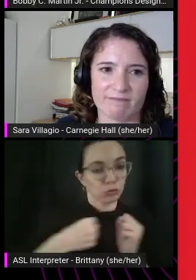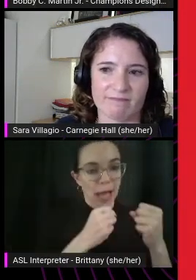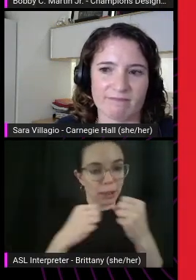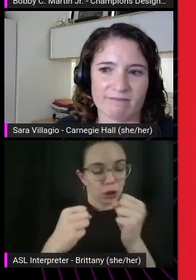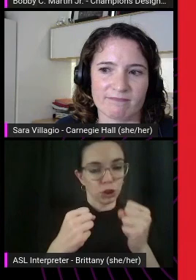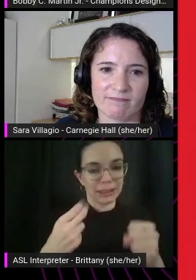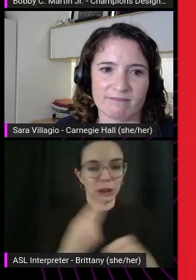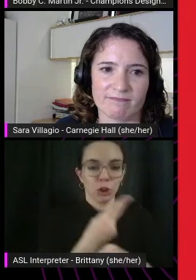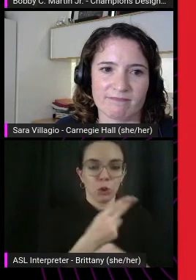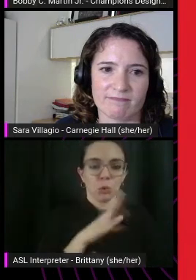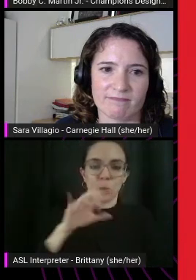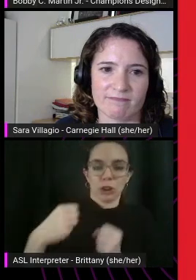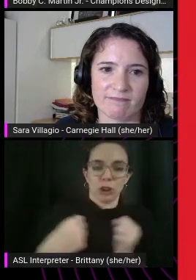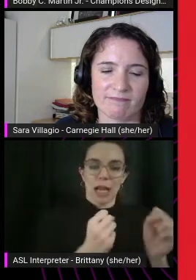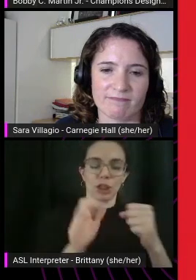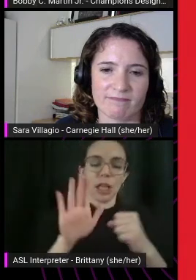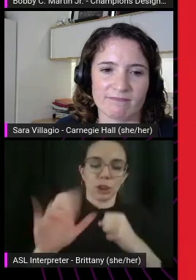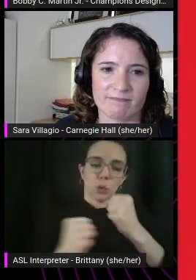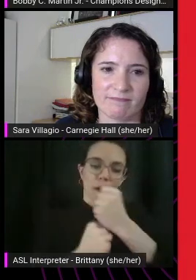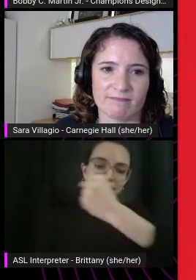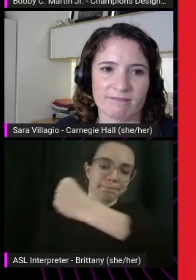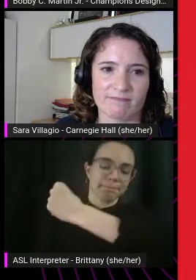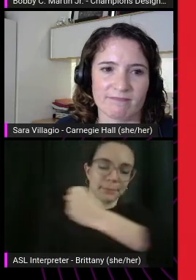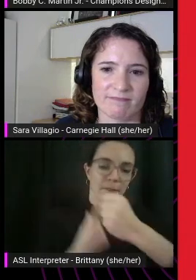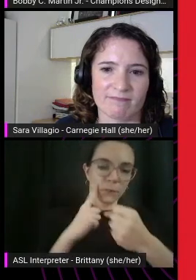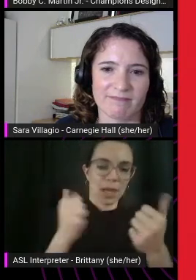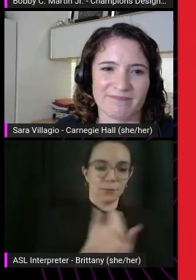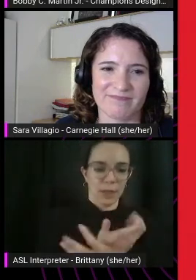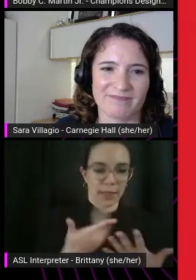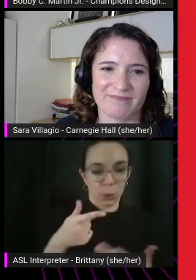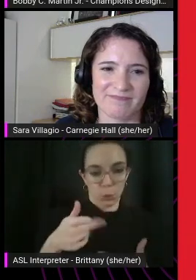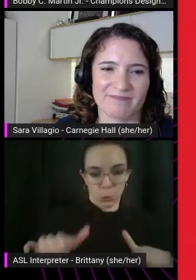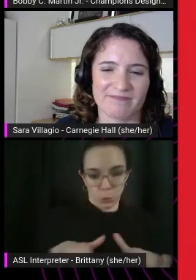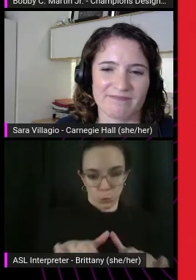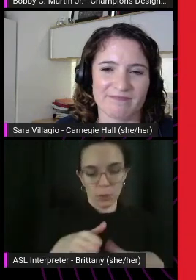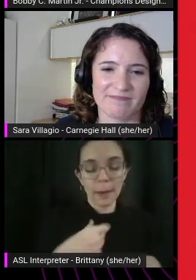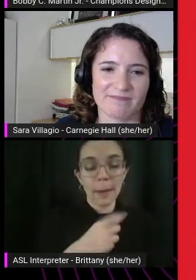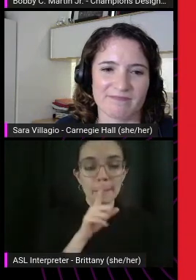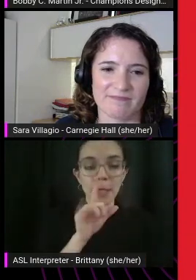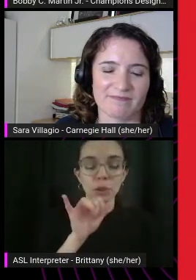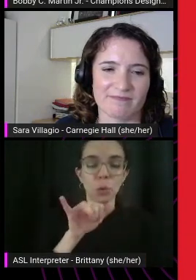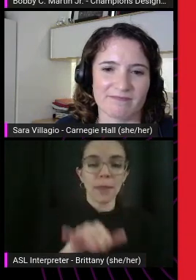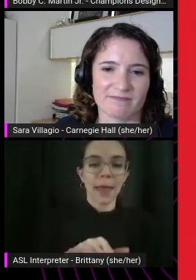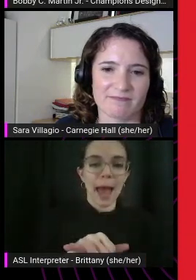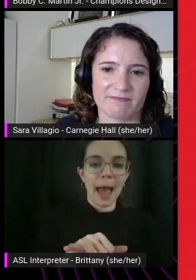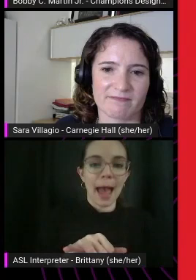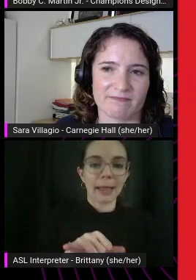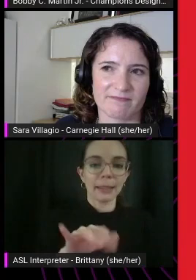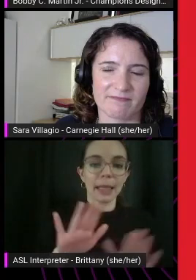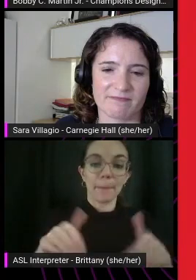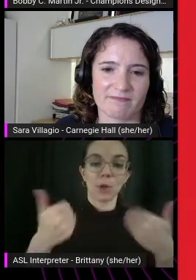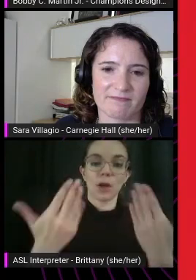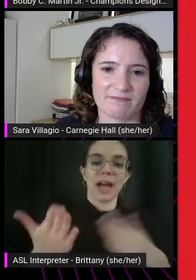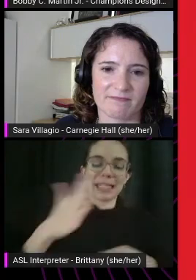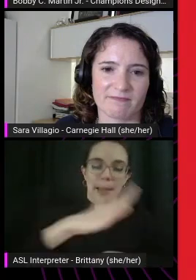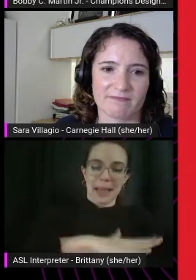for all that you do. Now don't, make sure that, in your, in doing that it provides a platform and inspiration.